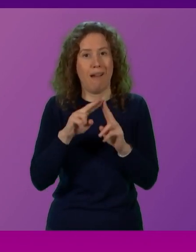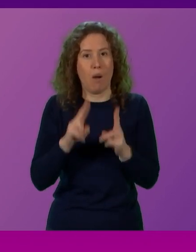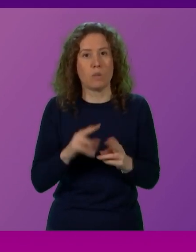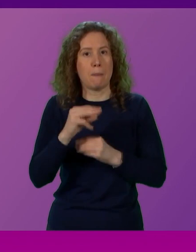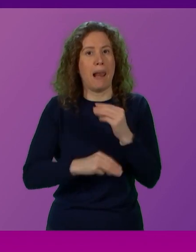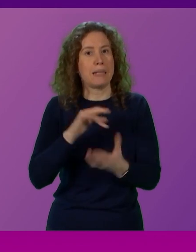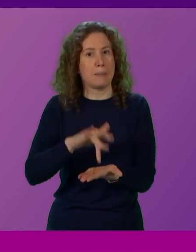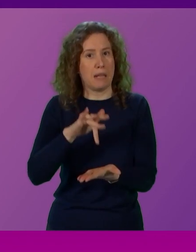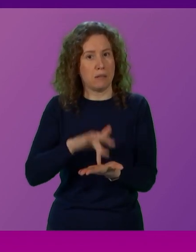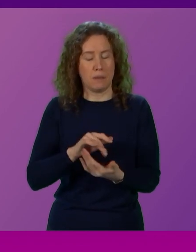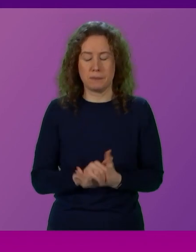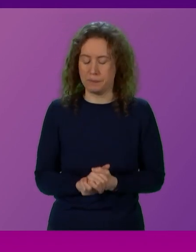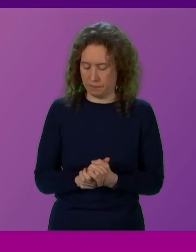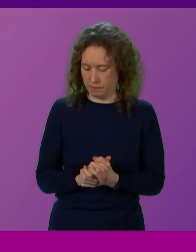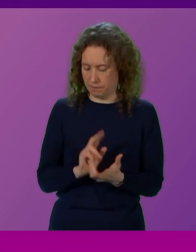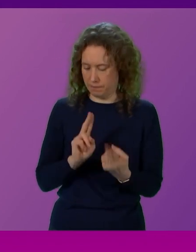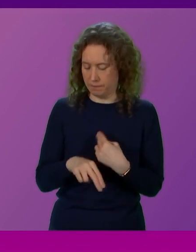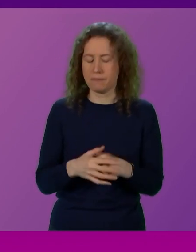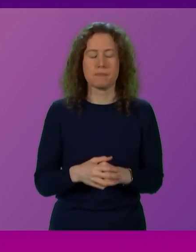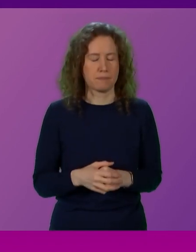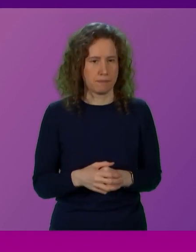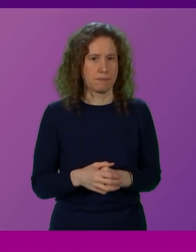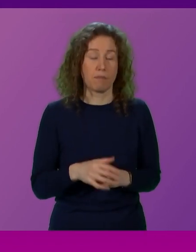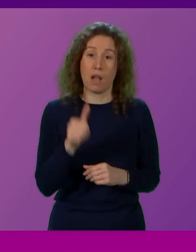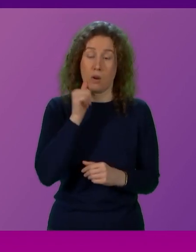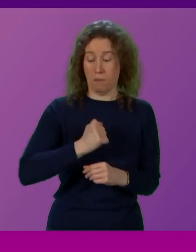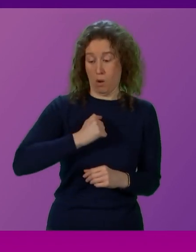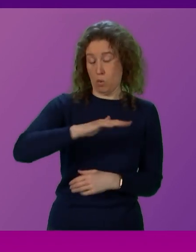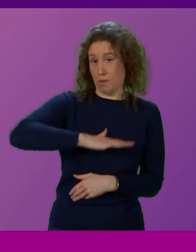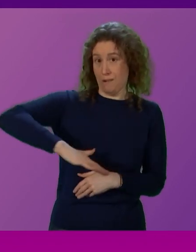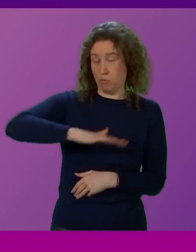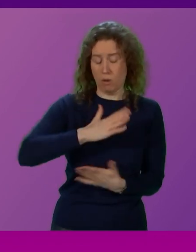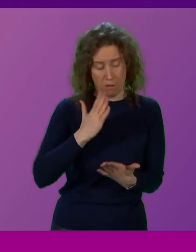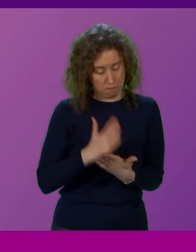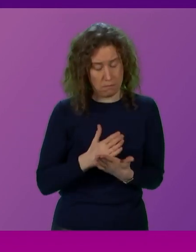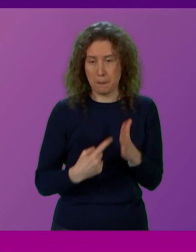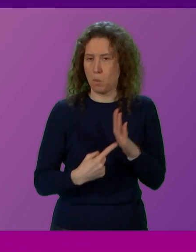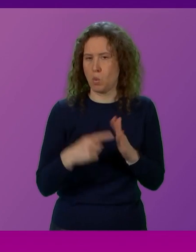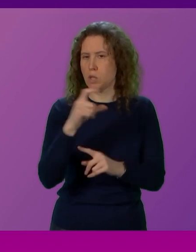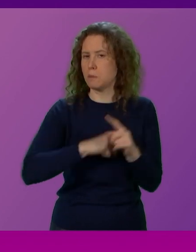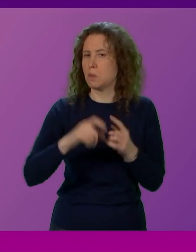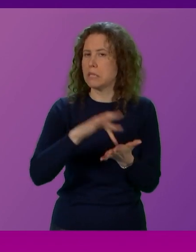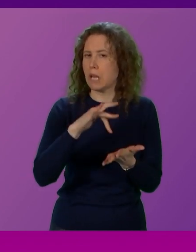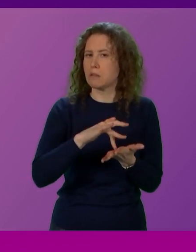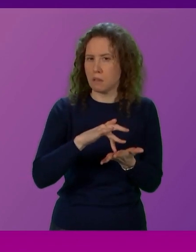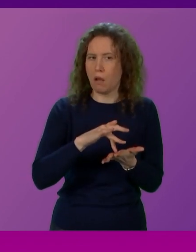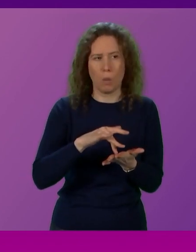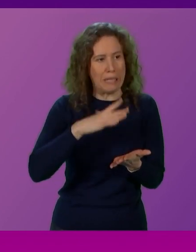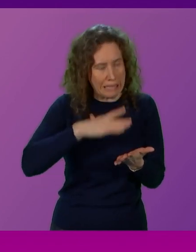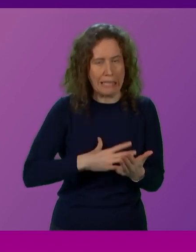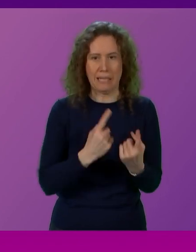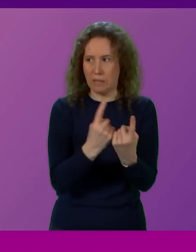From my constituency, I know the importance of community centres and facilities, so I